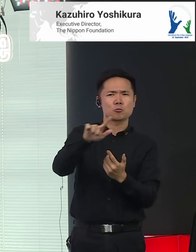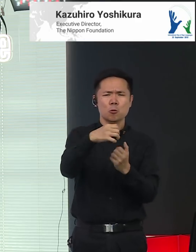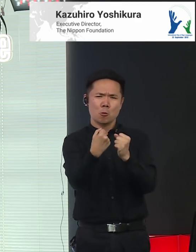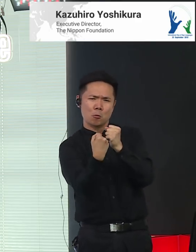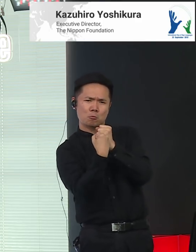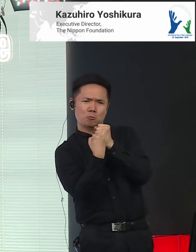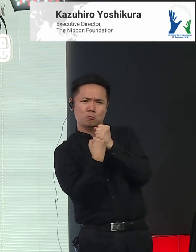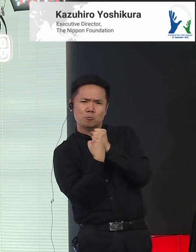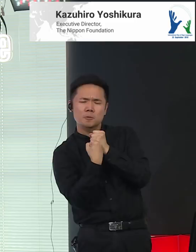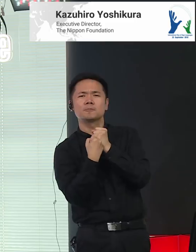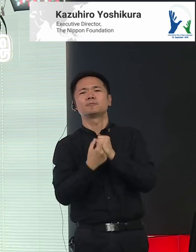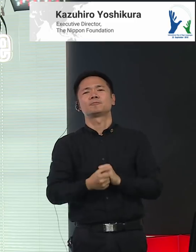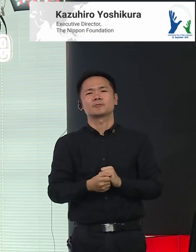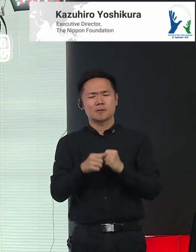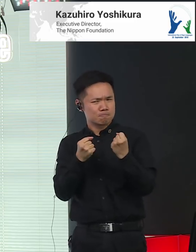will continue to make efforts, but we